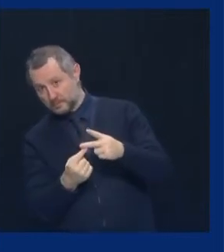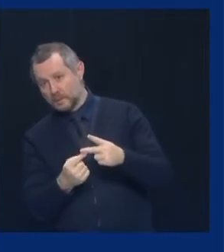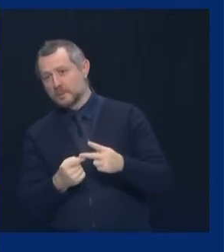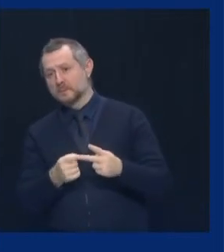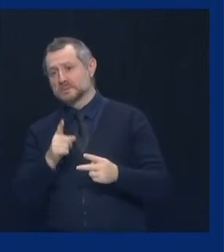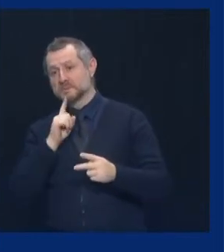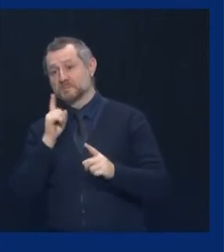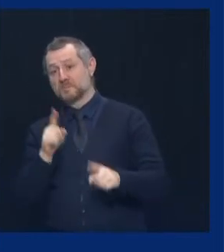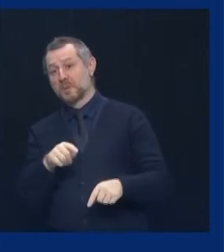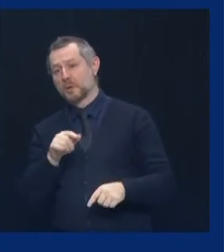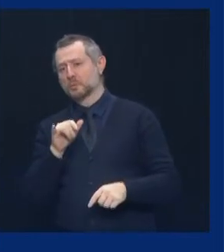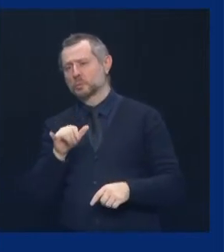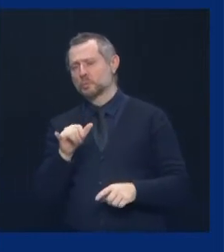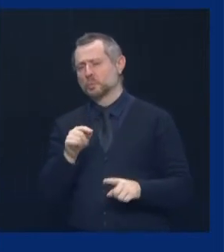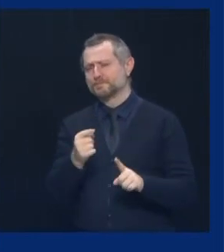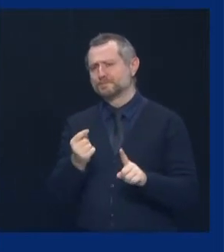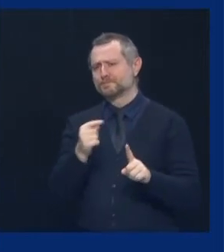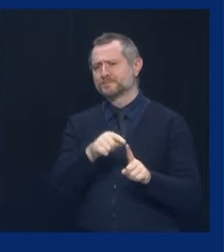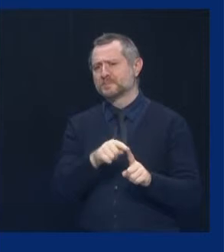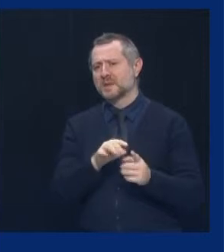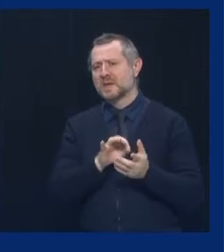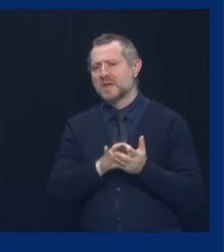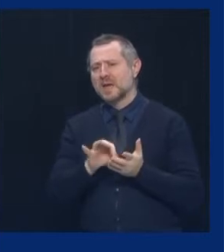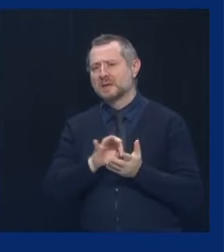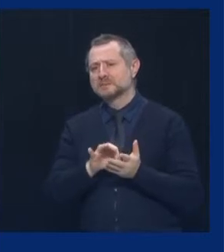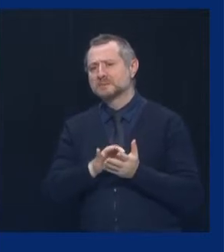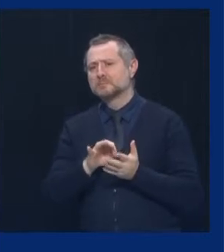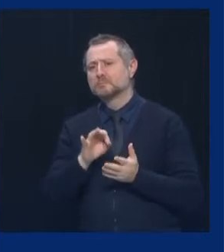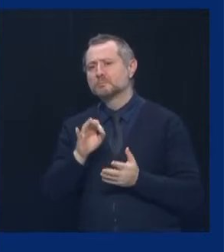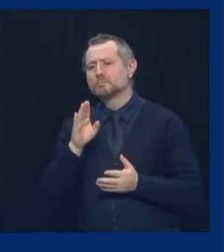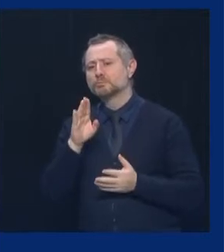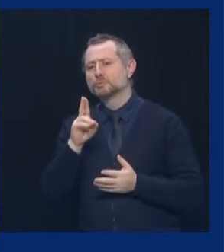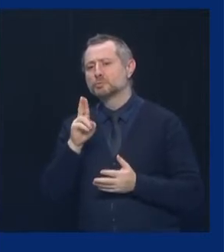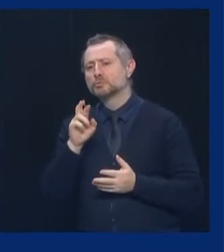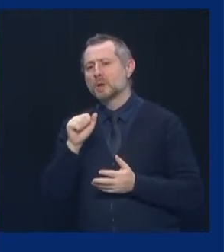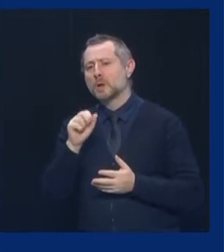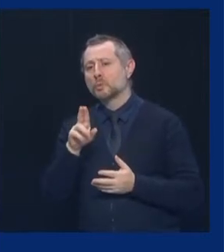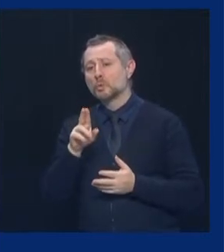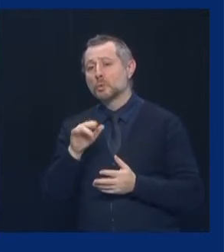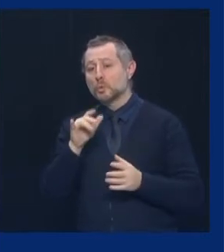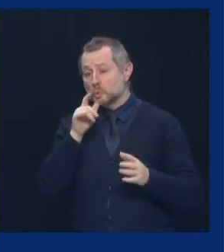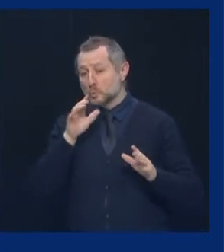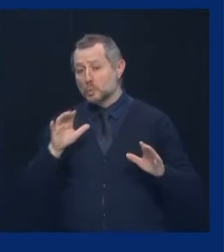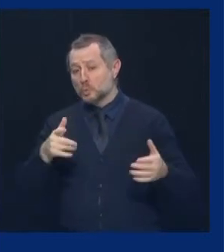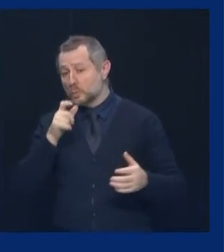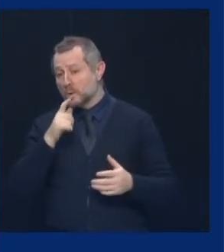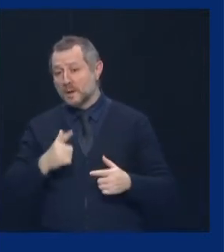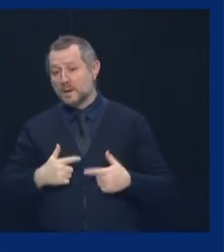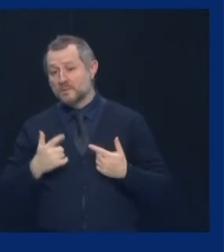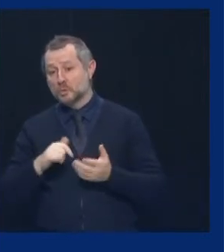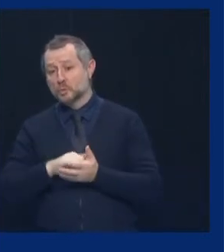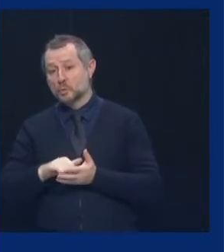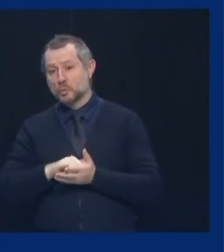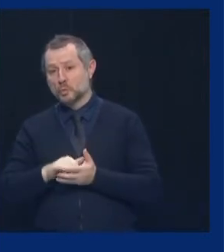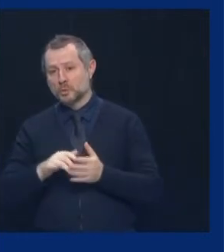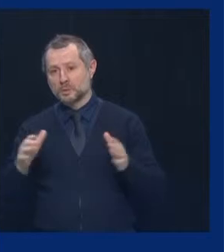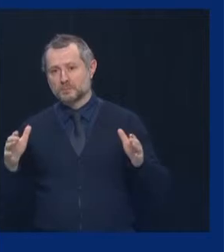FORWARD? AND ALSO AS A FOLLOW-UP, I WAS WONDERING IF YOU COULD RESPOND TO THE NEWS FROM THE CENSUS